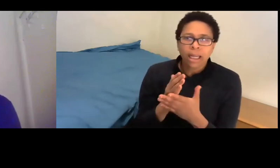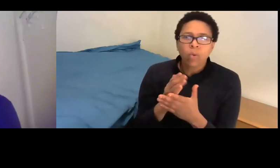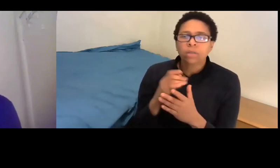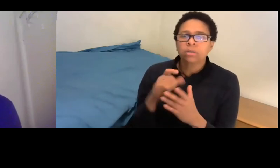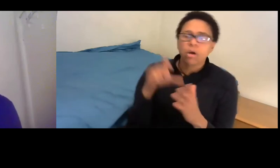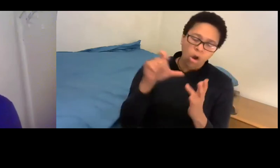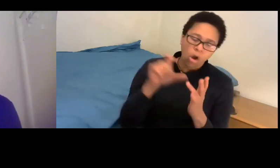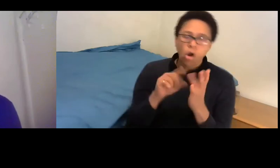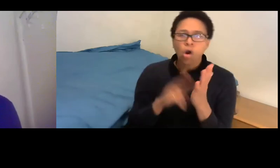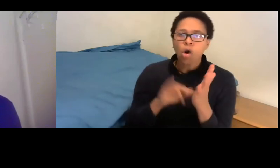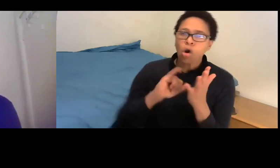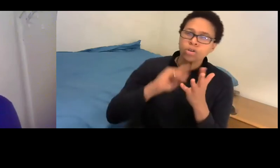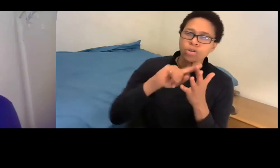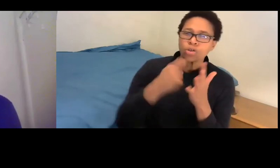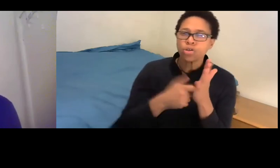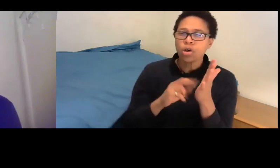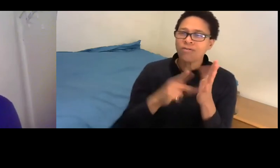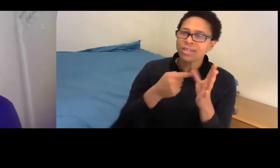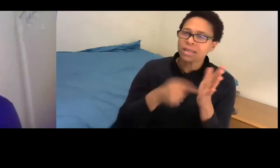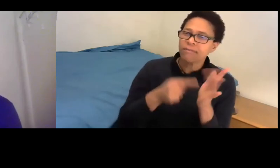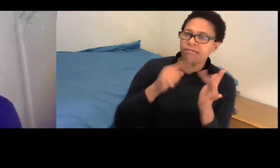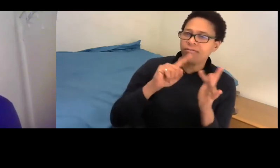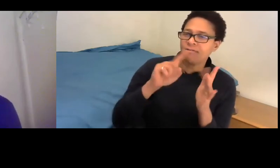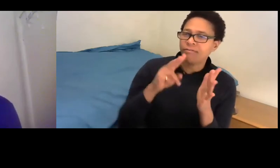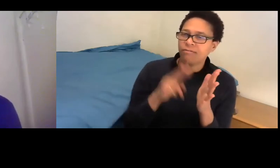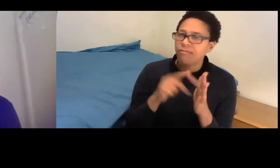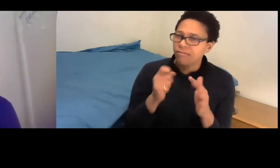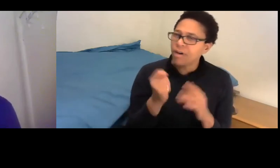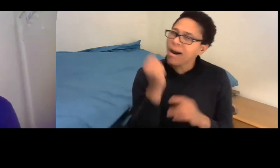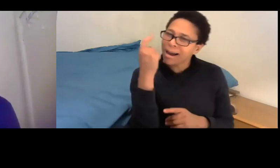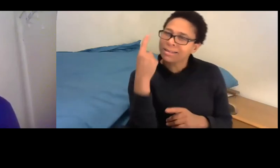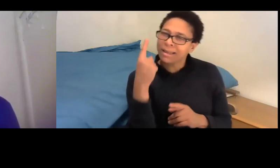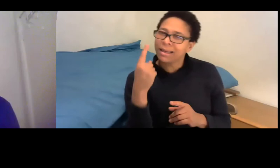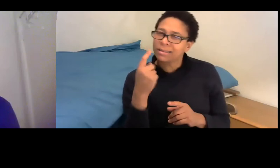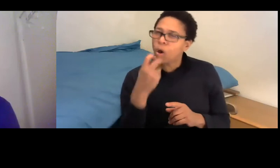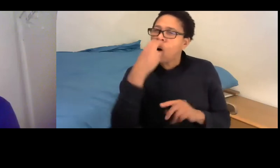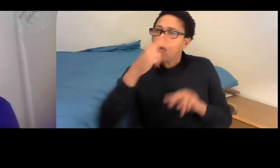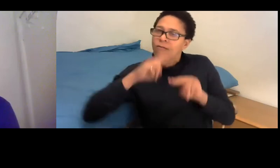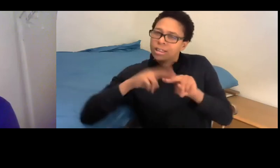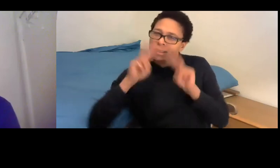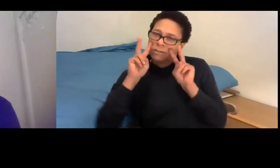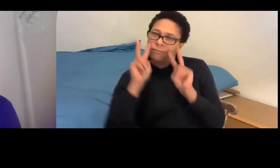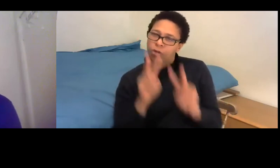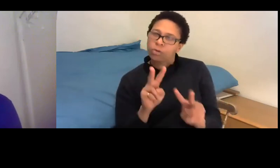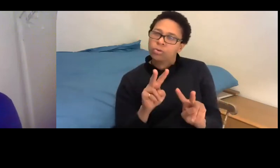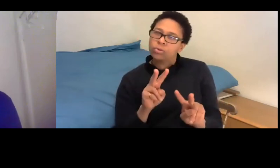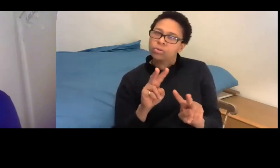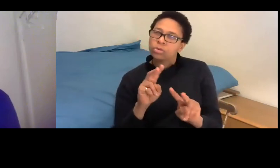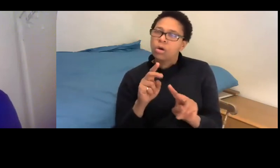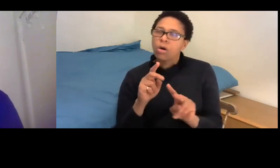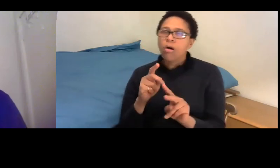sexuality and especially on LGBTQI people in Islam. So then